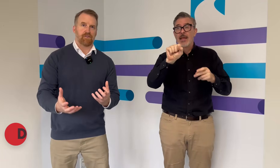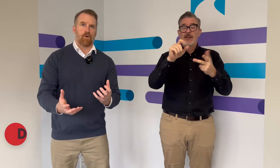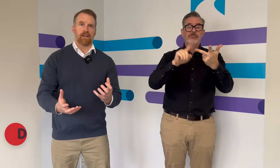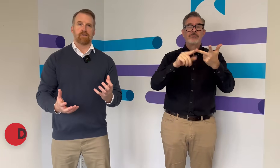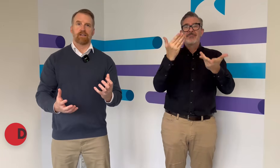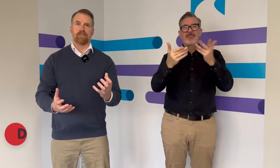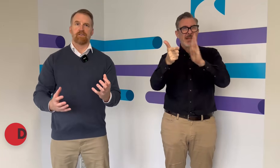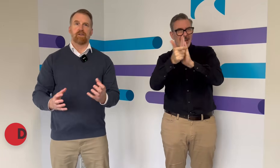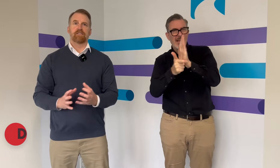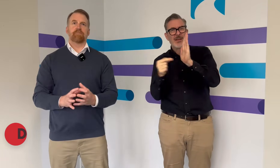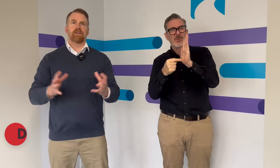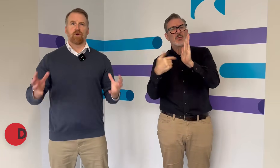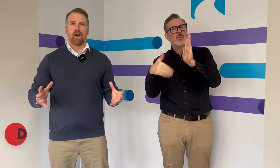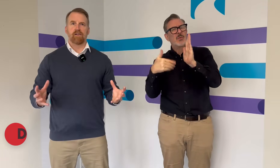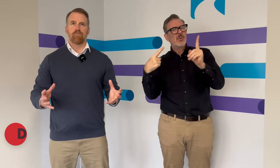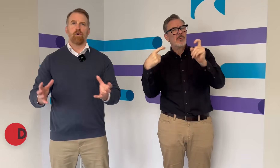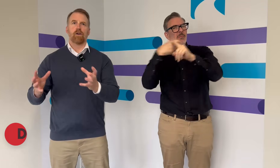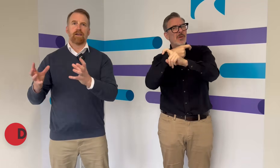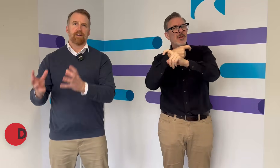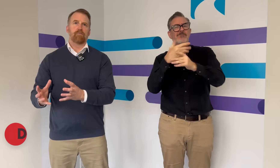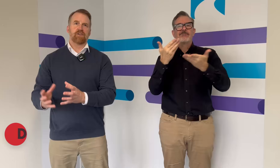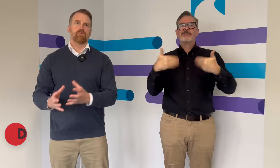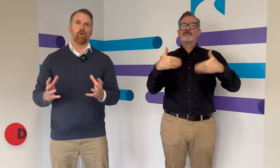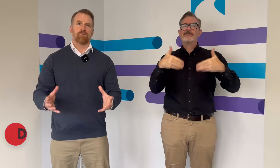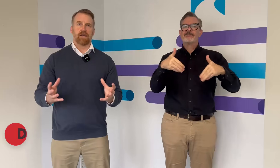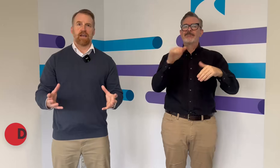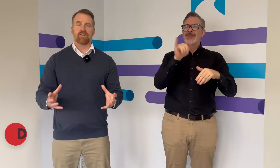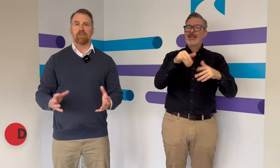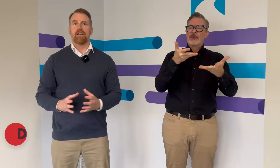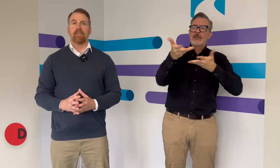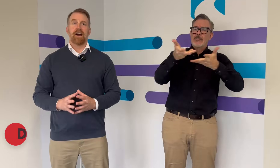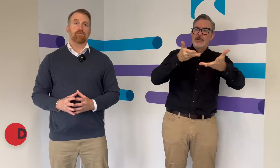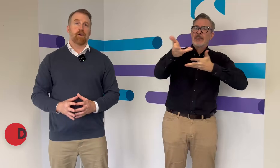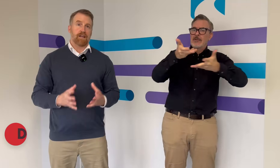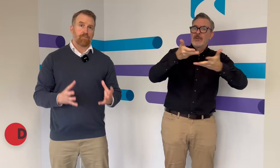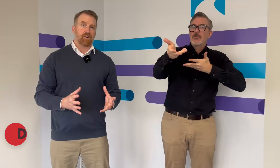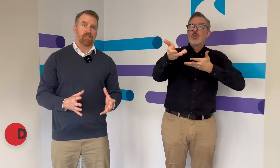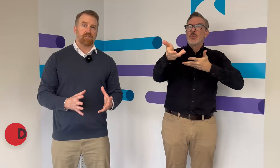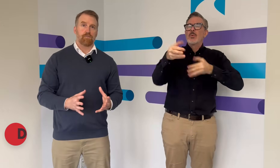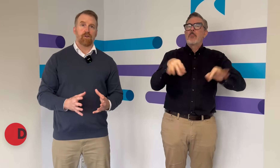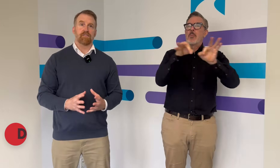Maybe there's some legal matters matters you're wanting to look into something that requires more information and more communication.